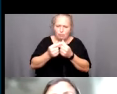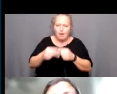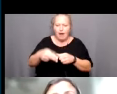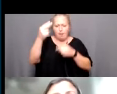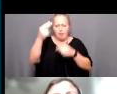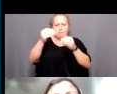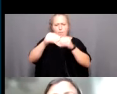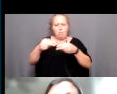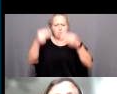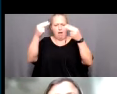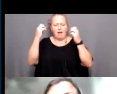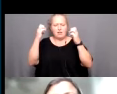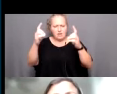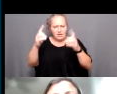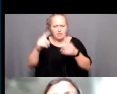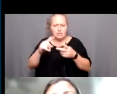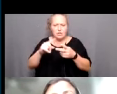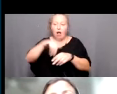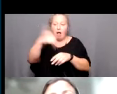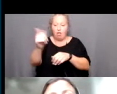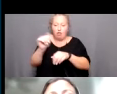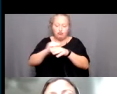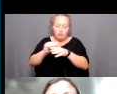other training partners all around the